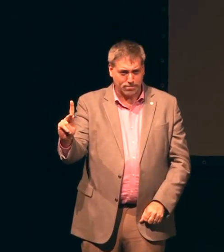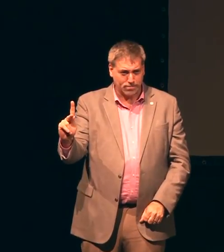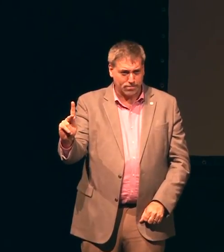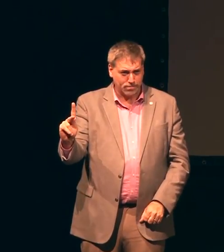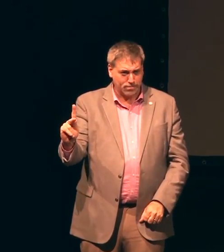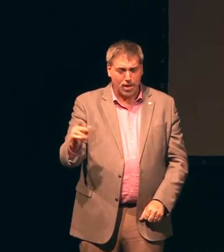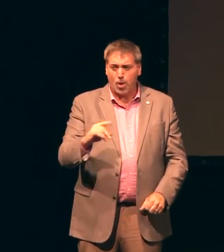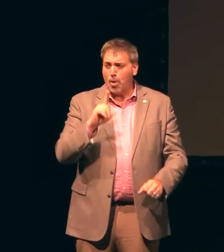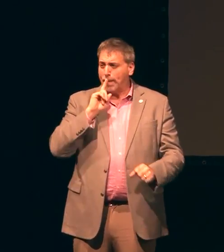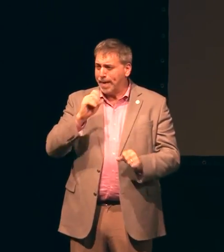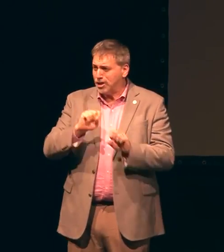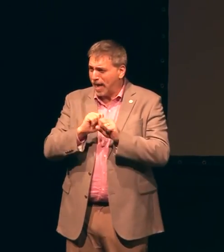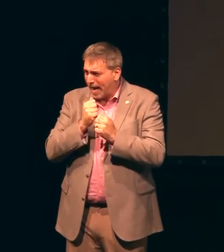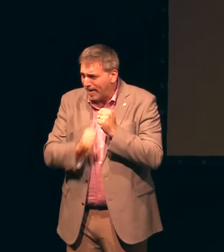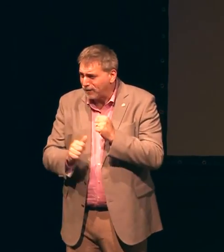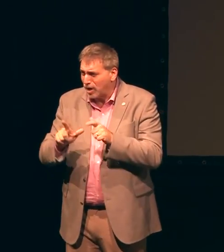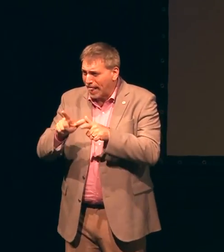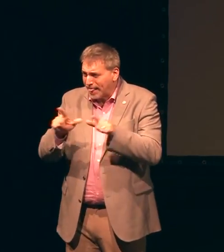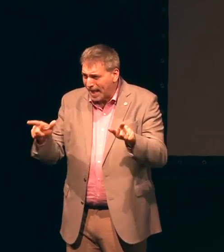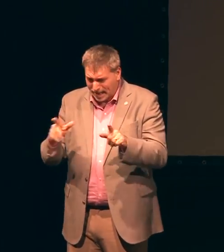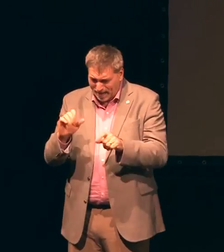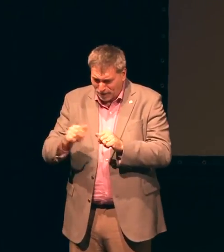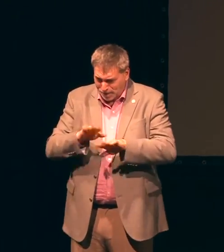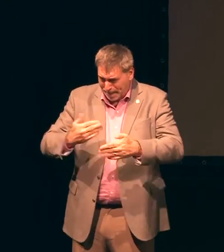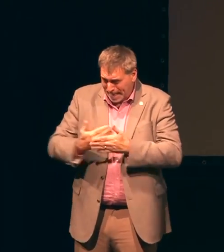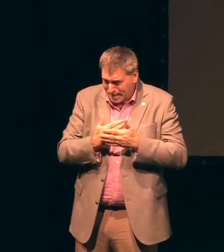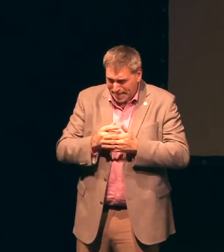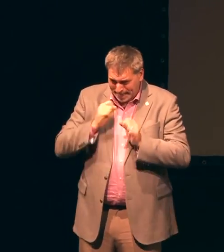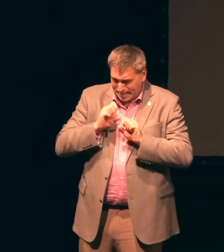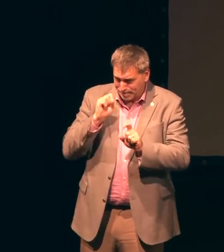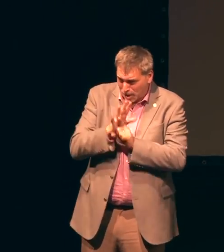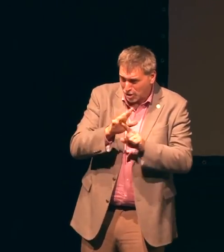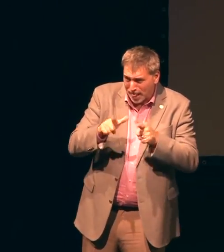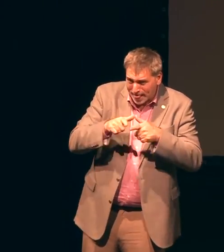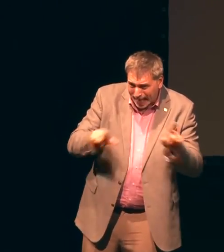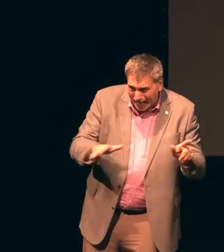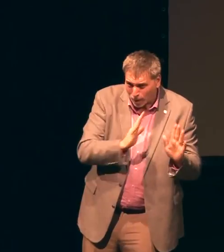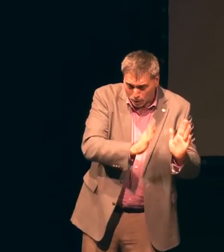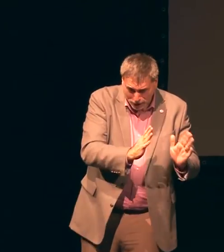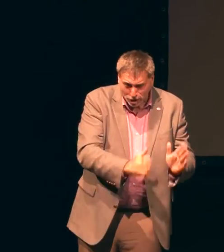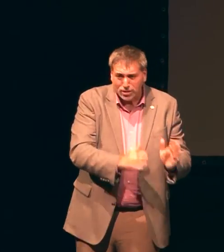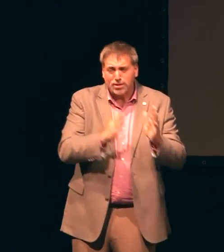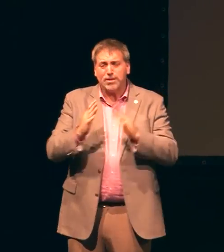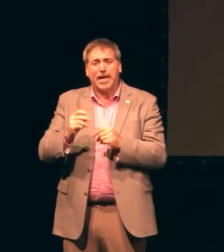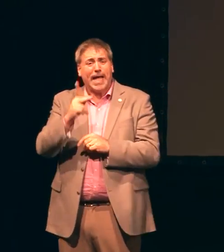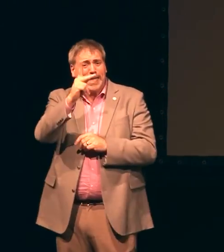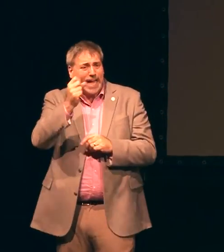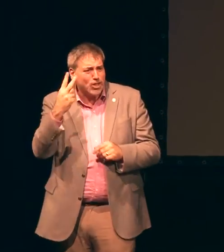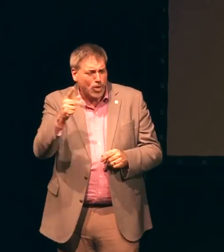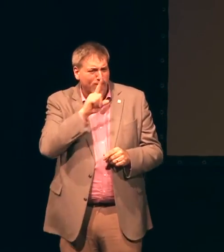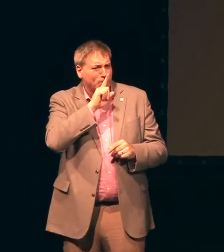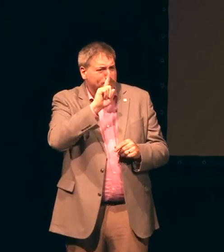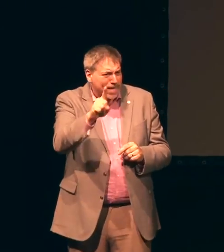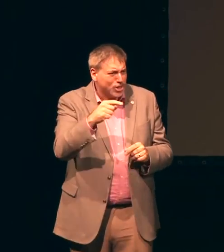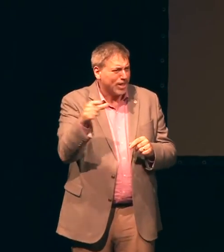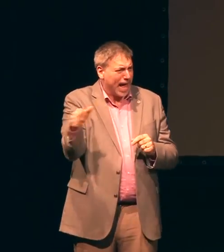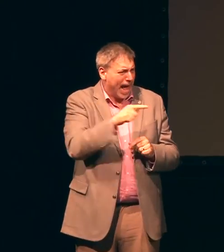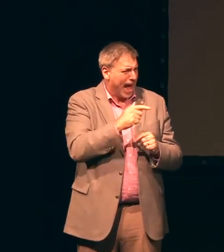by kindergarten. To make sure that, from a baby, they are exposed to language. And that